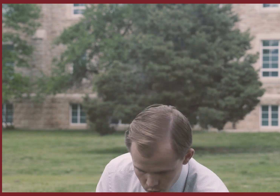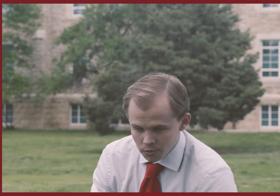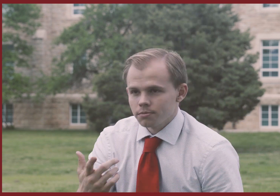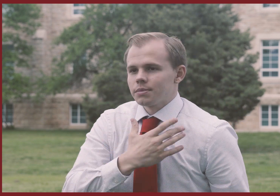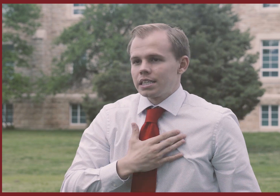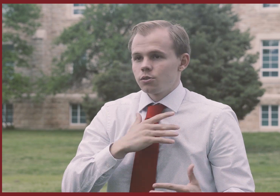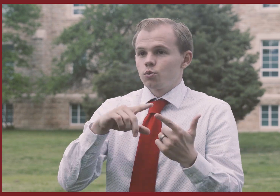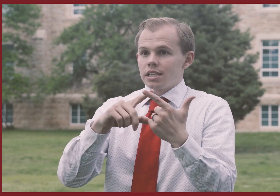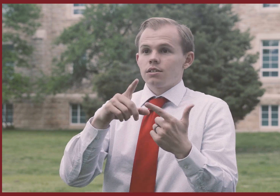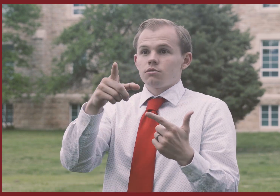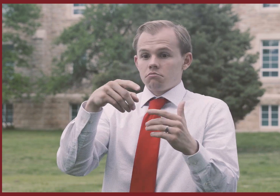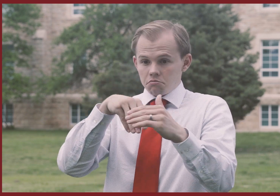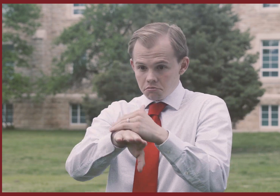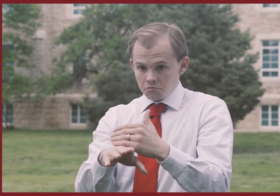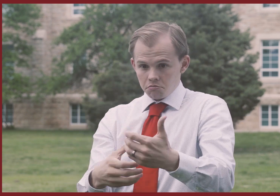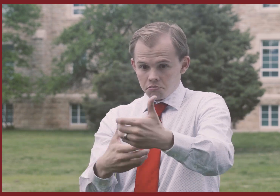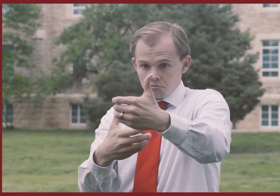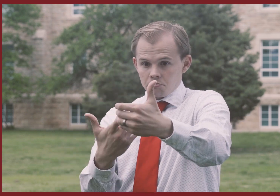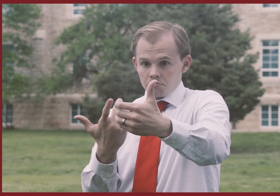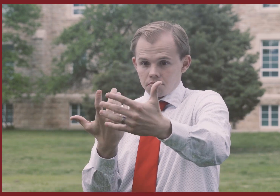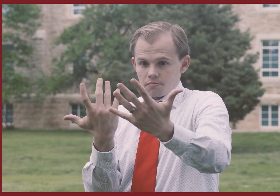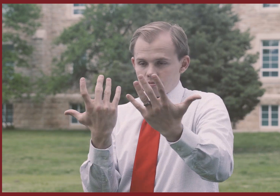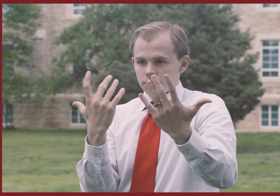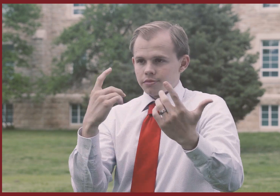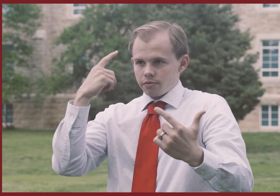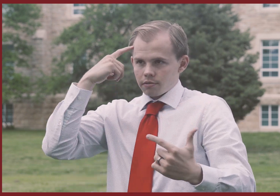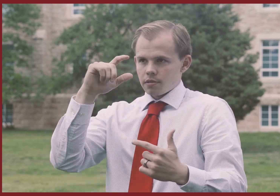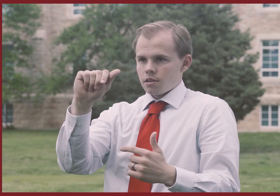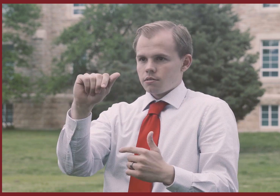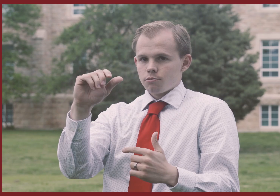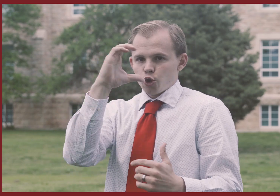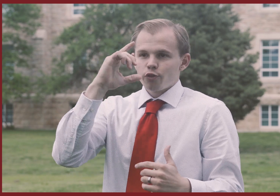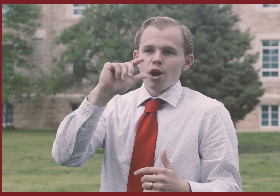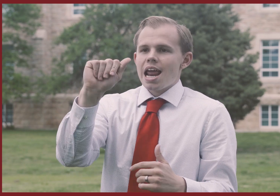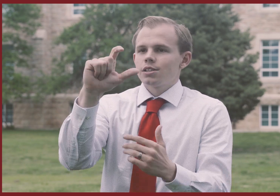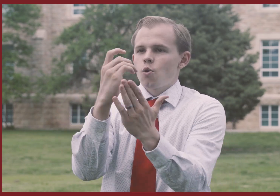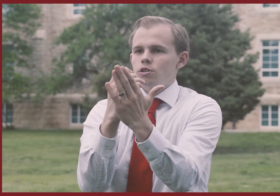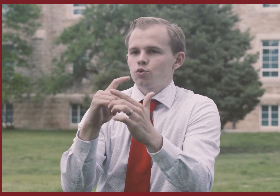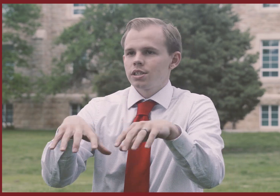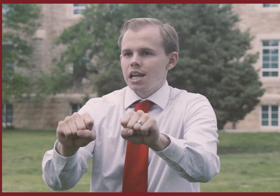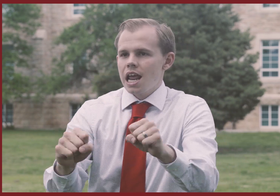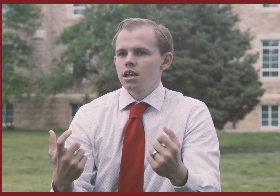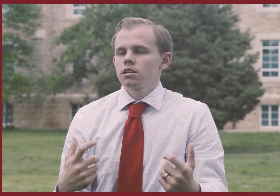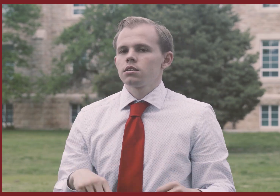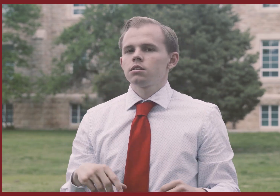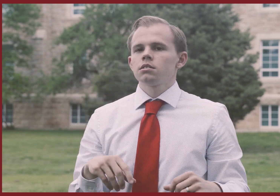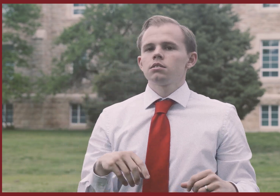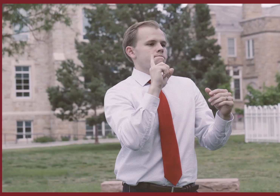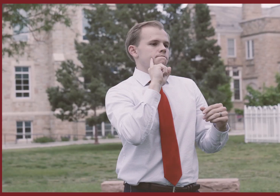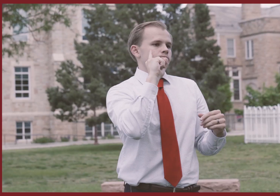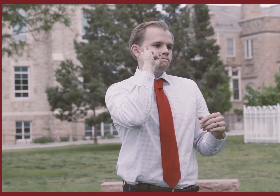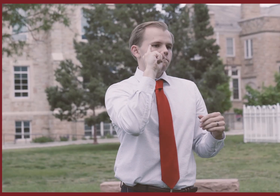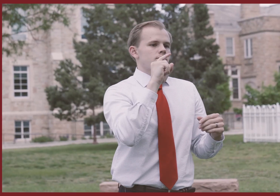when they were little. And so please, when your baby's identified as Deaf, look for an ASL course to take.